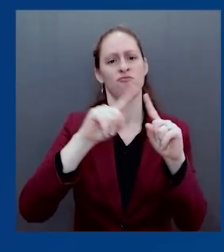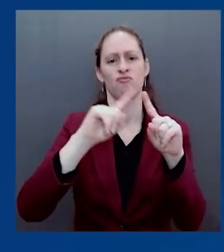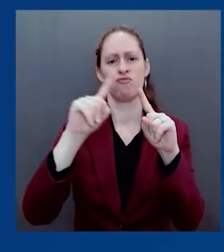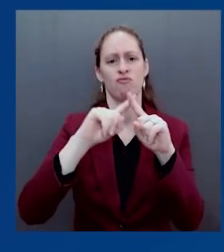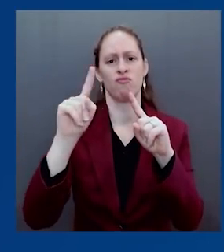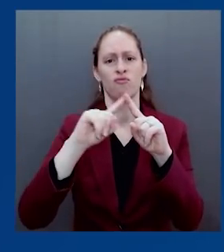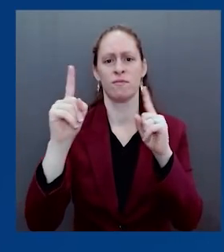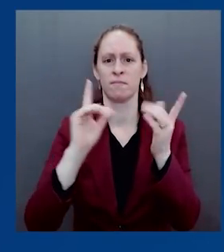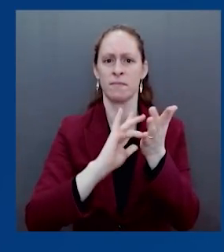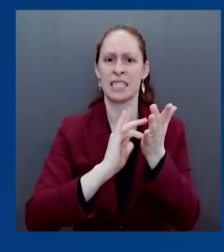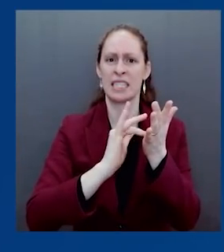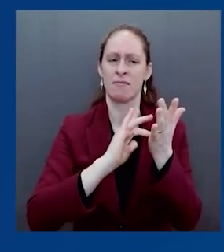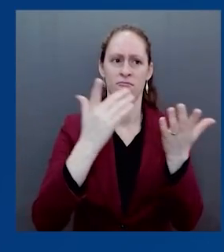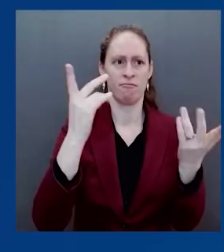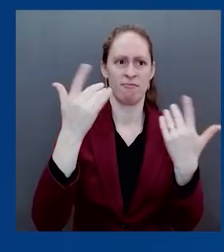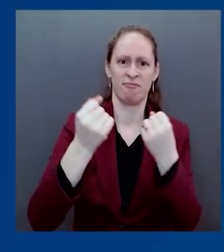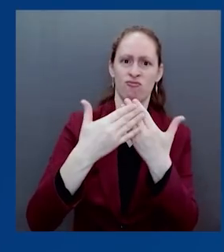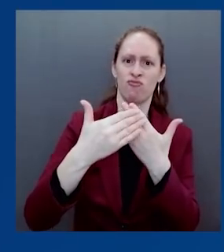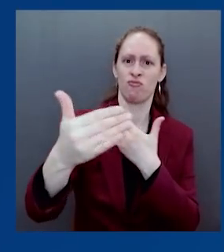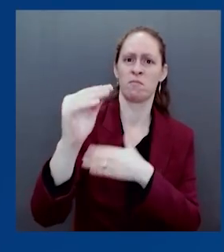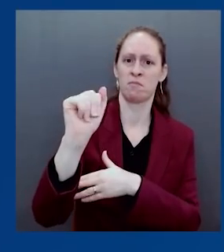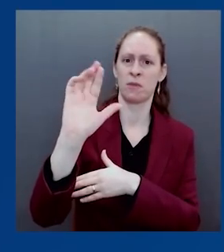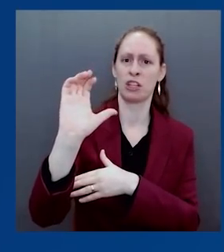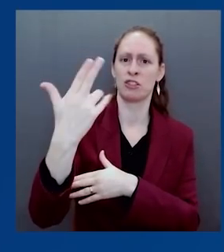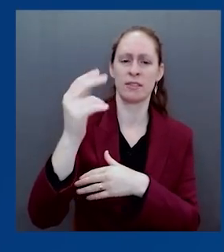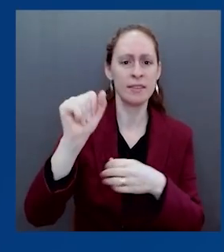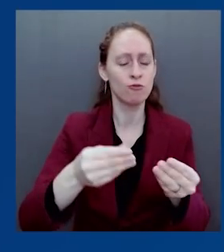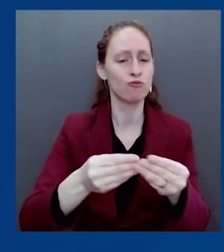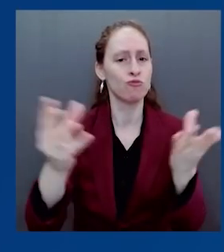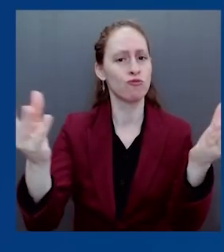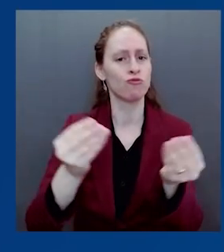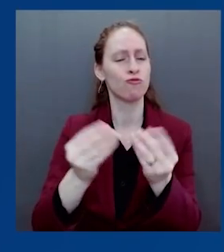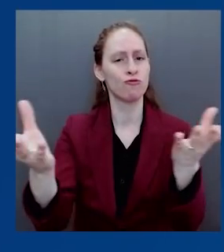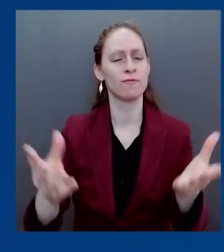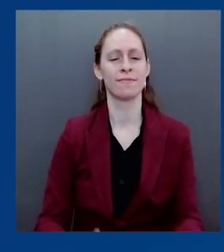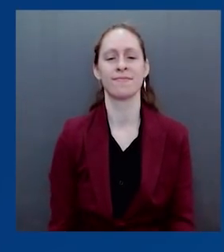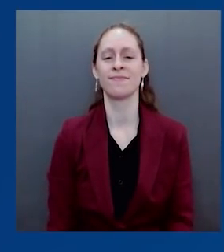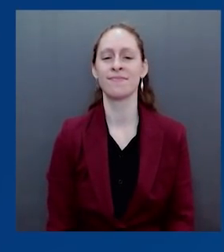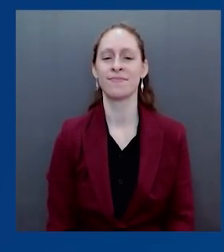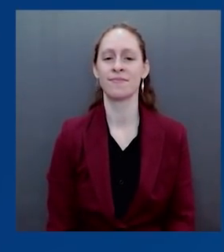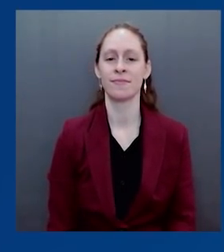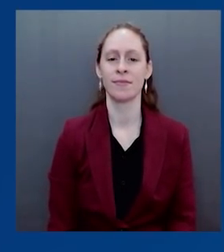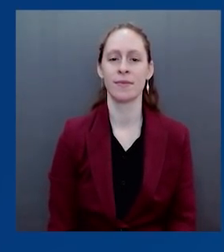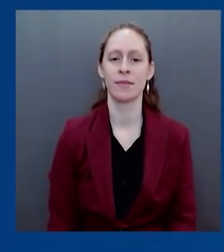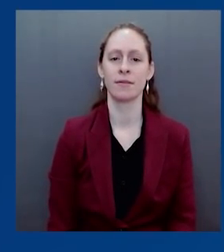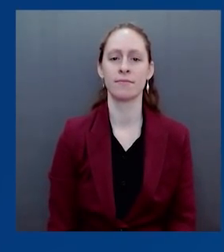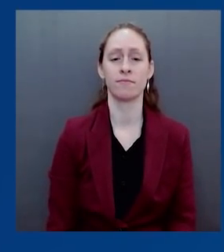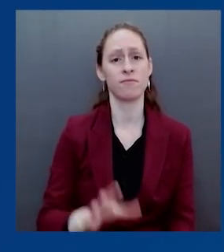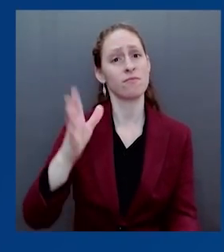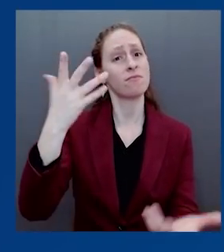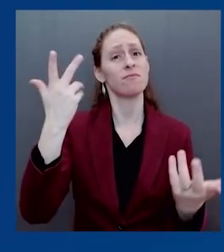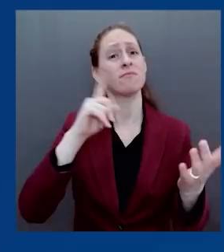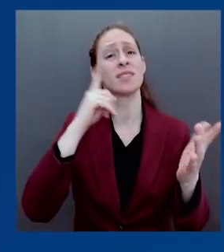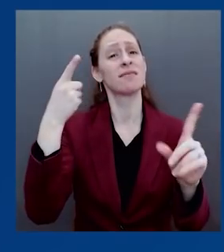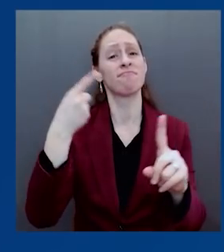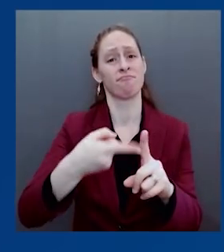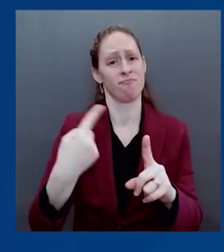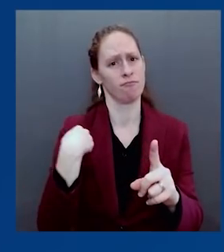Bottom line: We've acted aggressively to support and secure a diverse portfolio of COVID treatments. And as a result, our nation's medicine cabinet